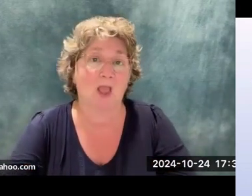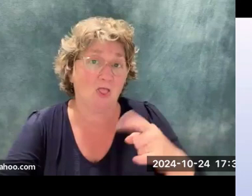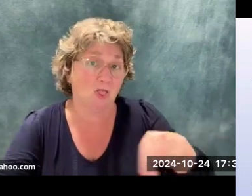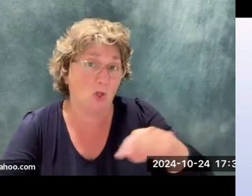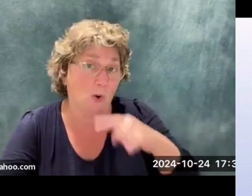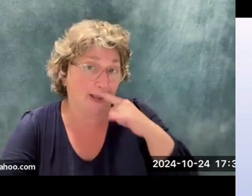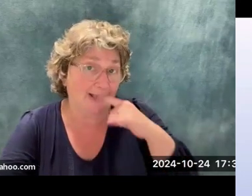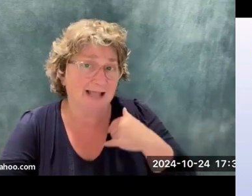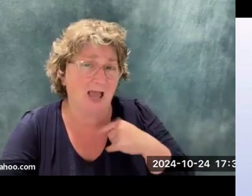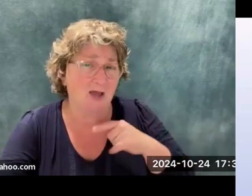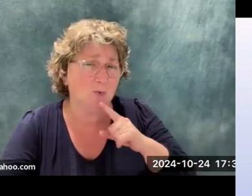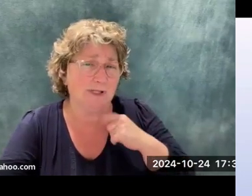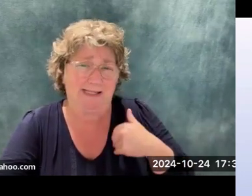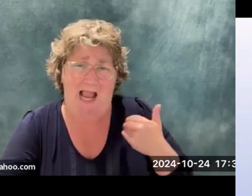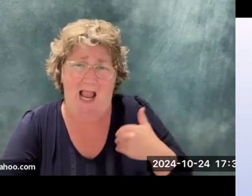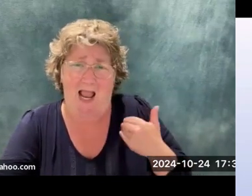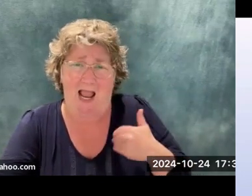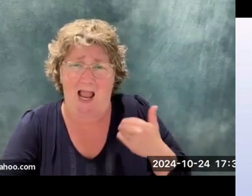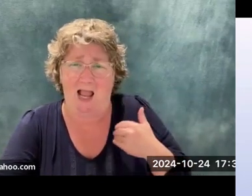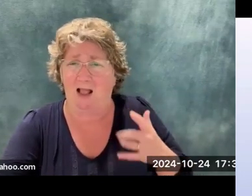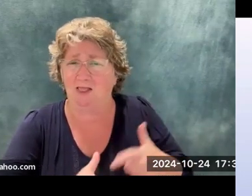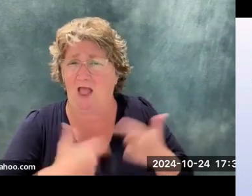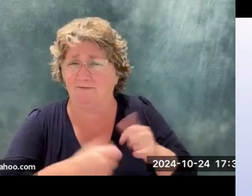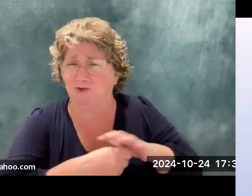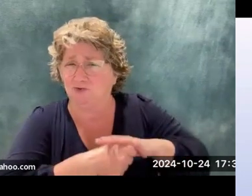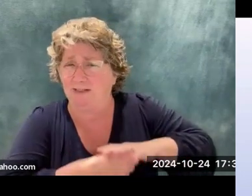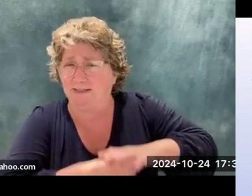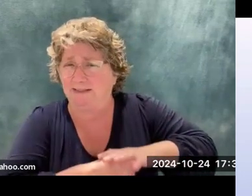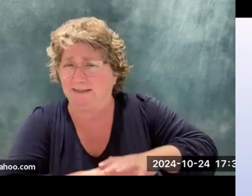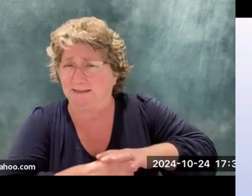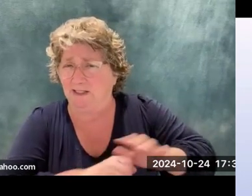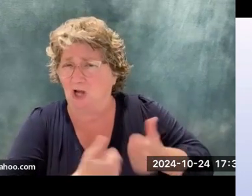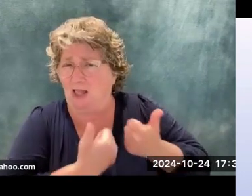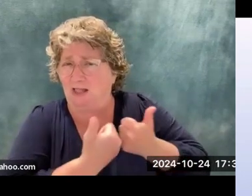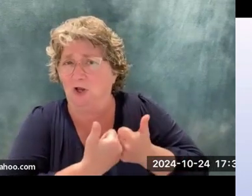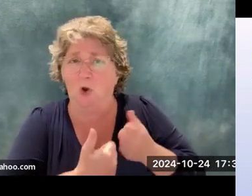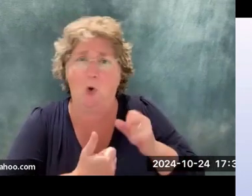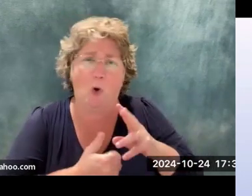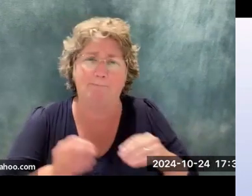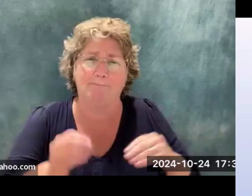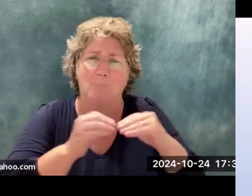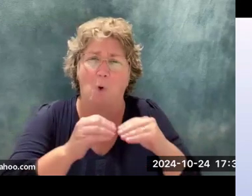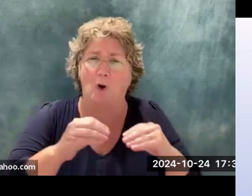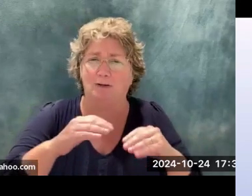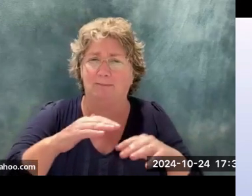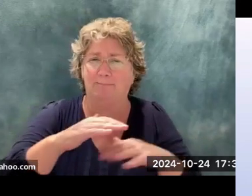and those with just kind of higher baseline fear tended to do worse.